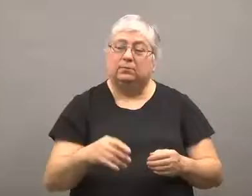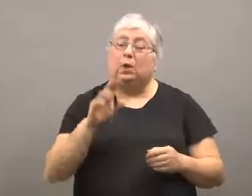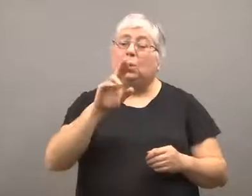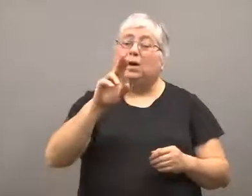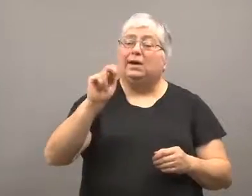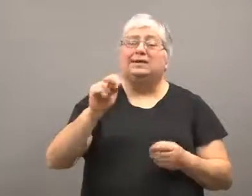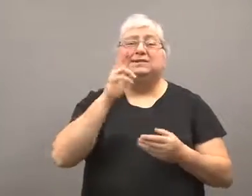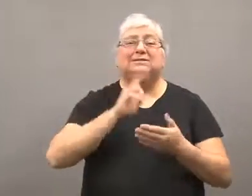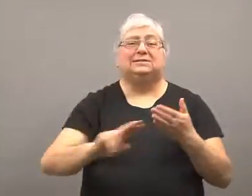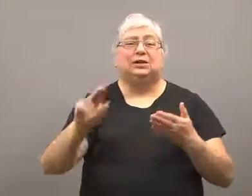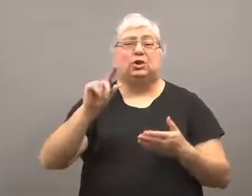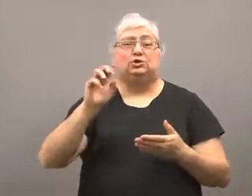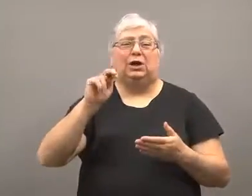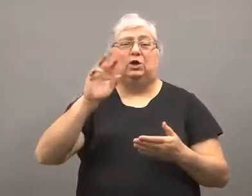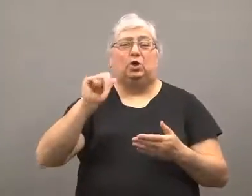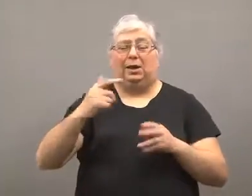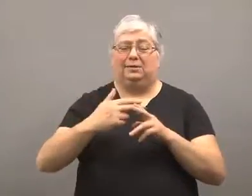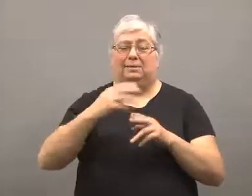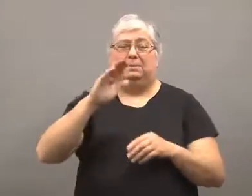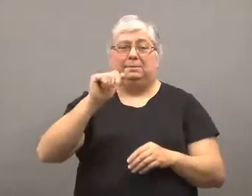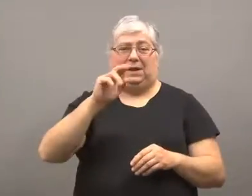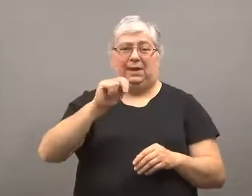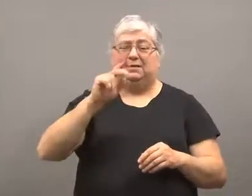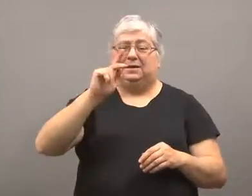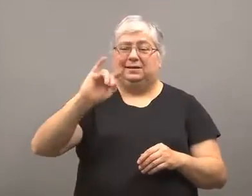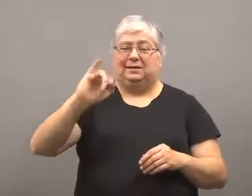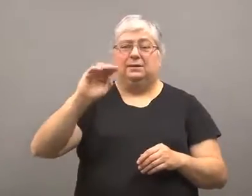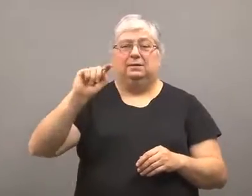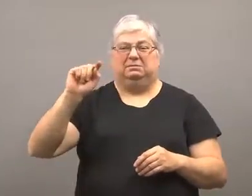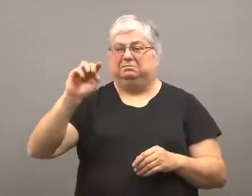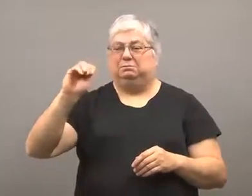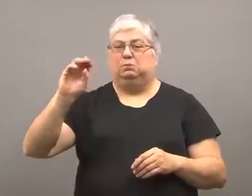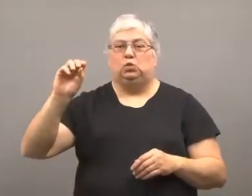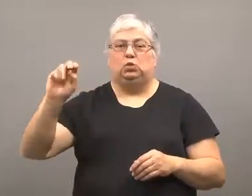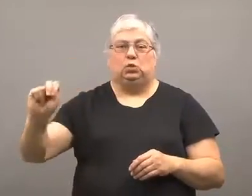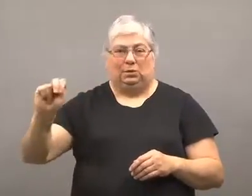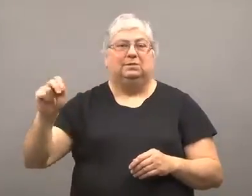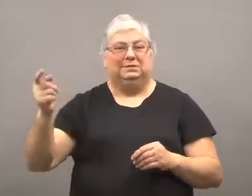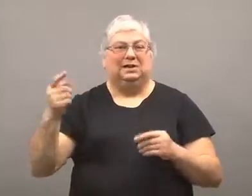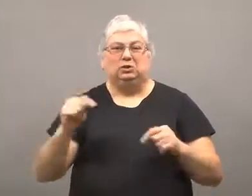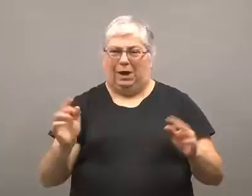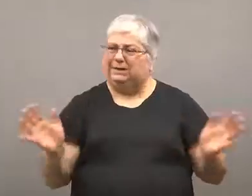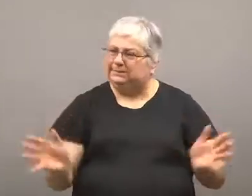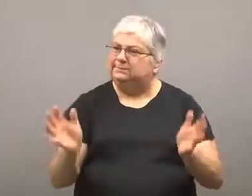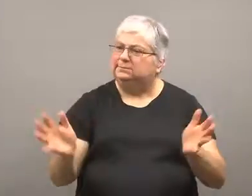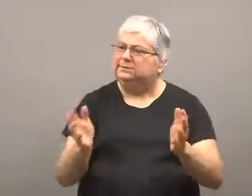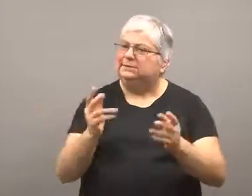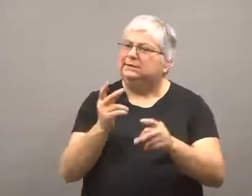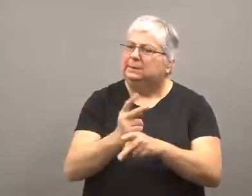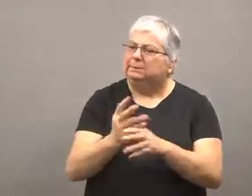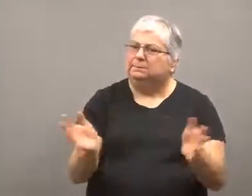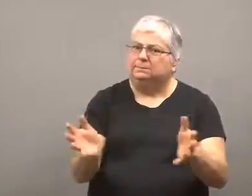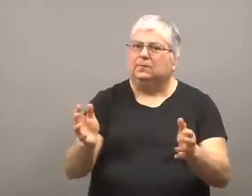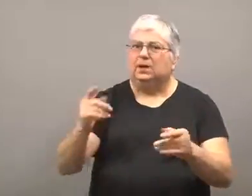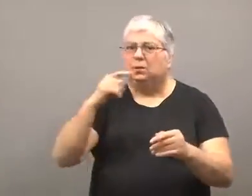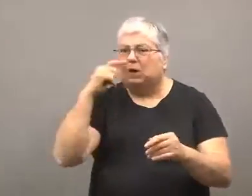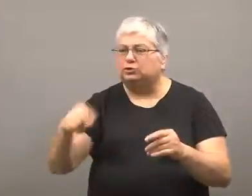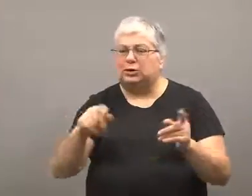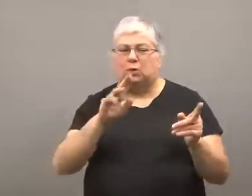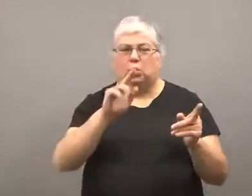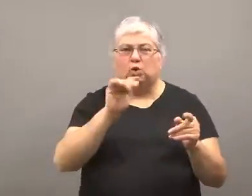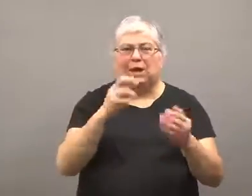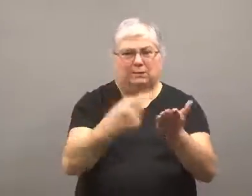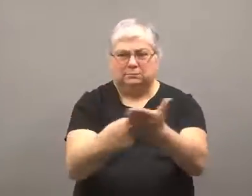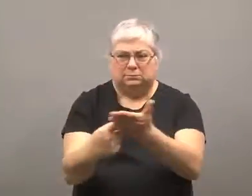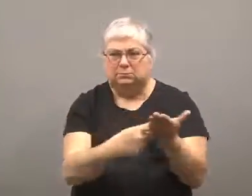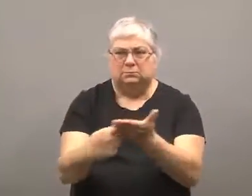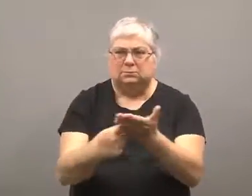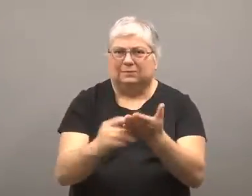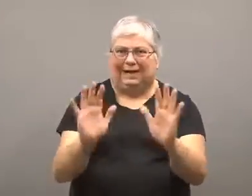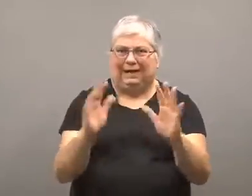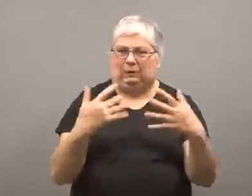United Nations Secretary General Ban Ki-moon